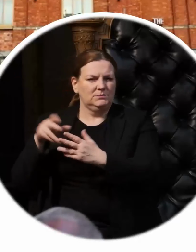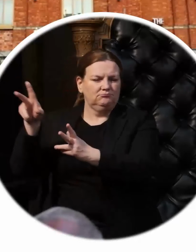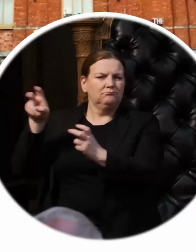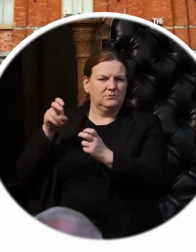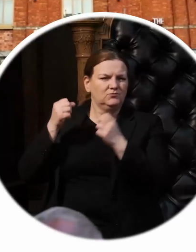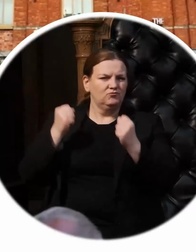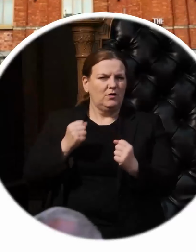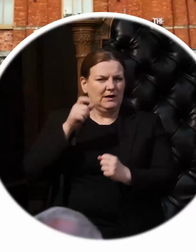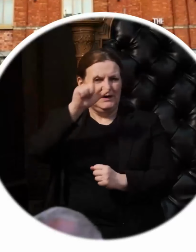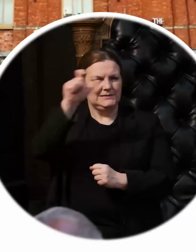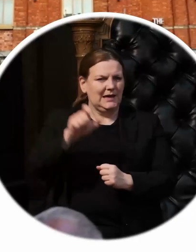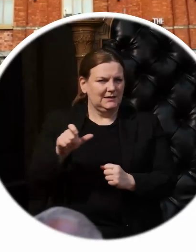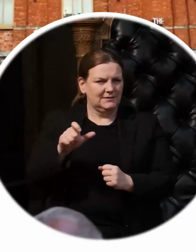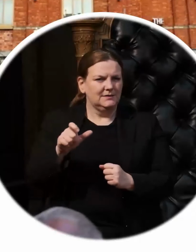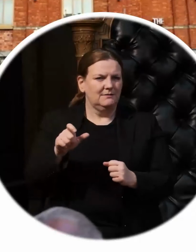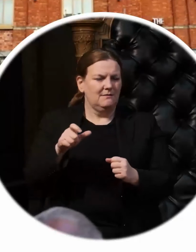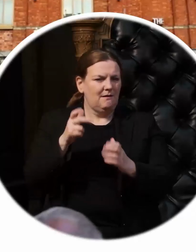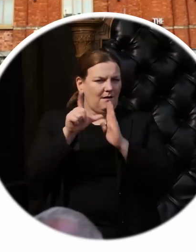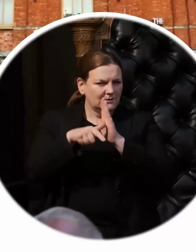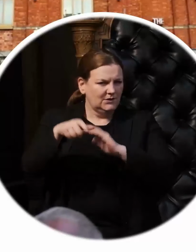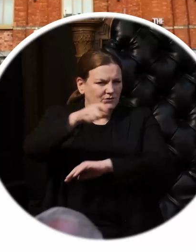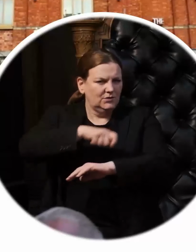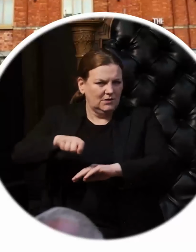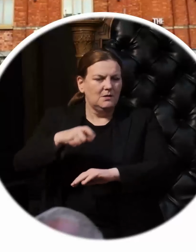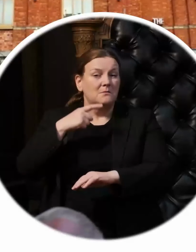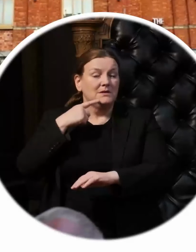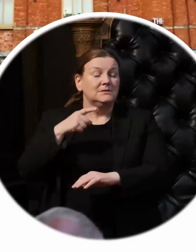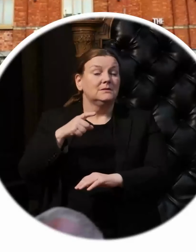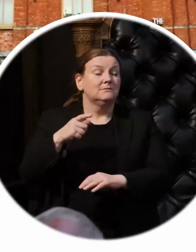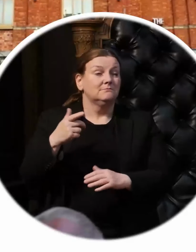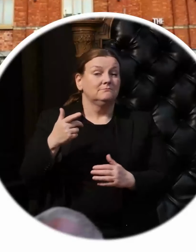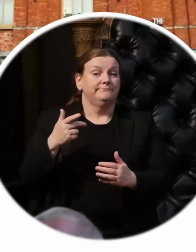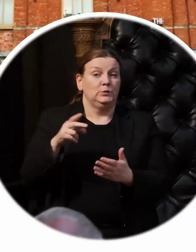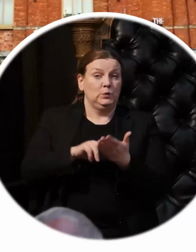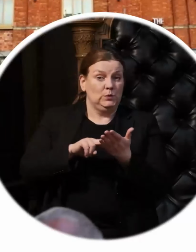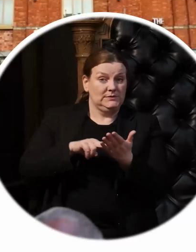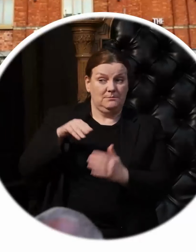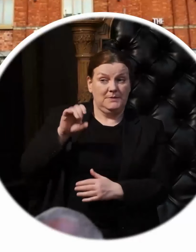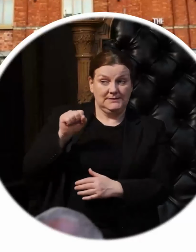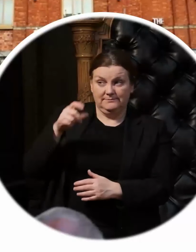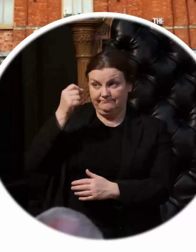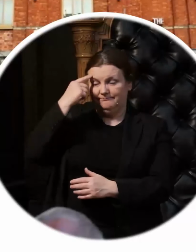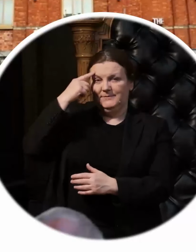But Mills is taking that style to kind of an enormous sort of magnitude,